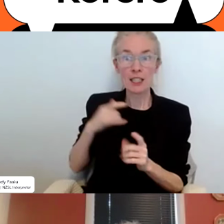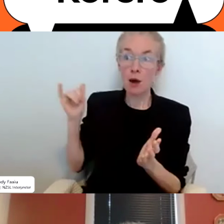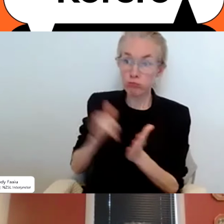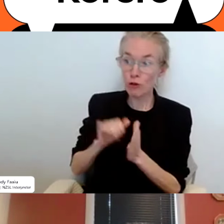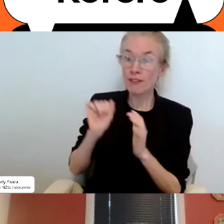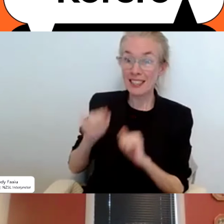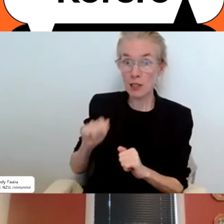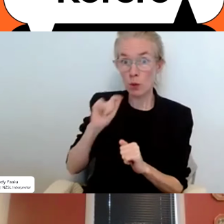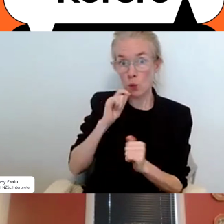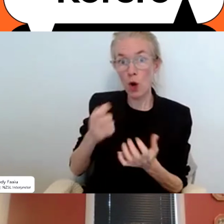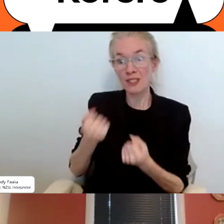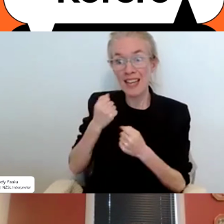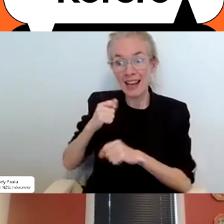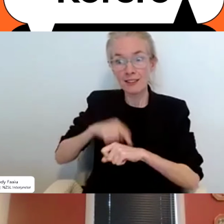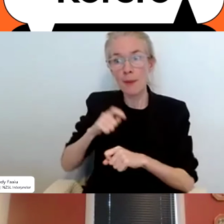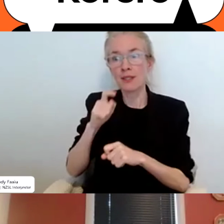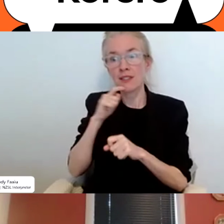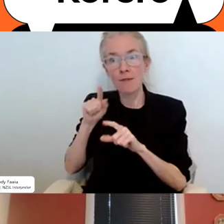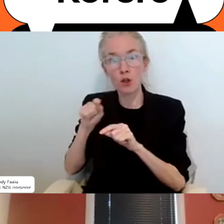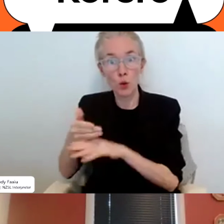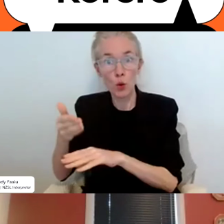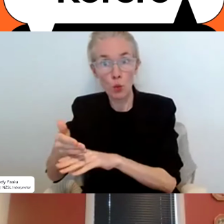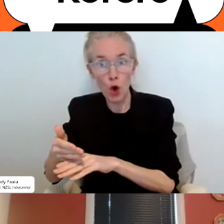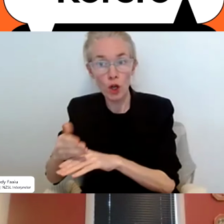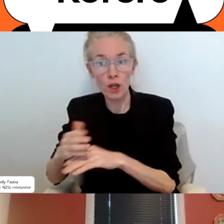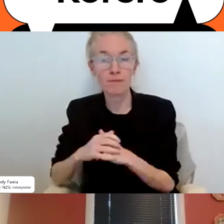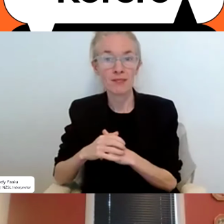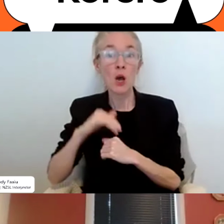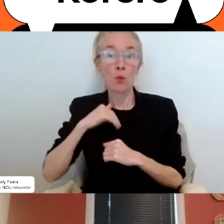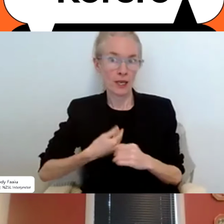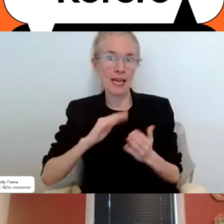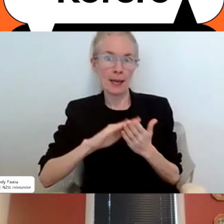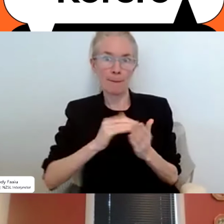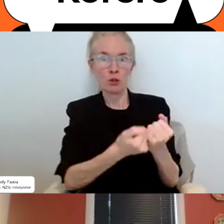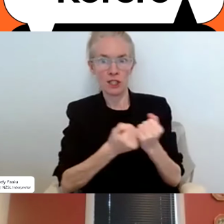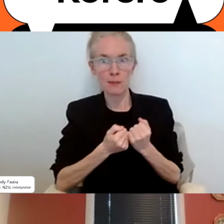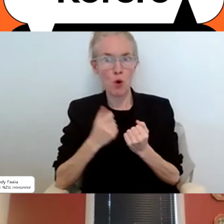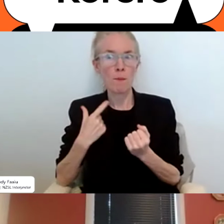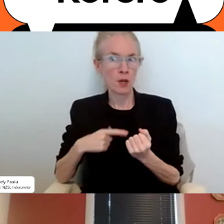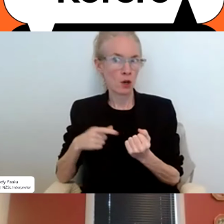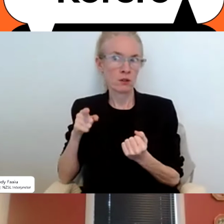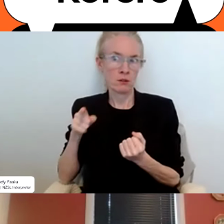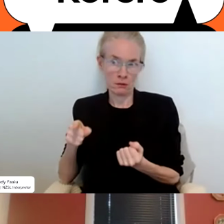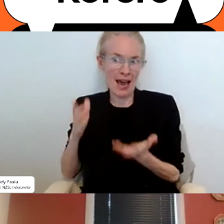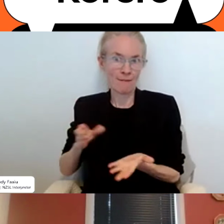a cost to this. But the cost to this is, I think, minimal compared